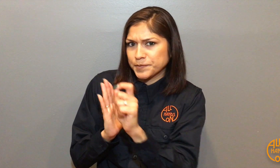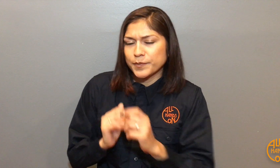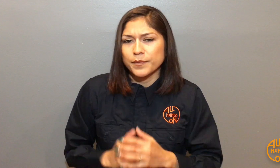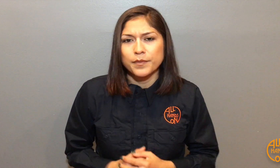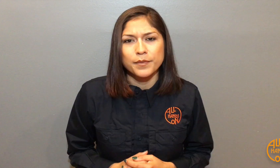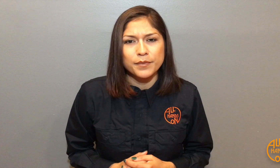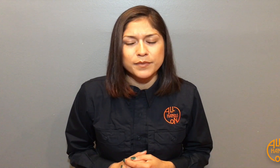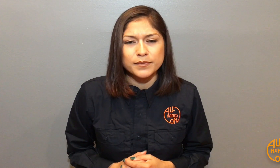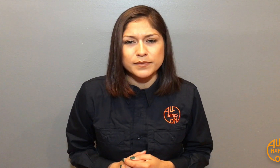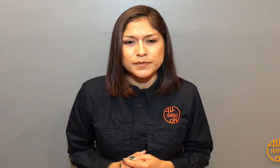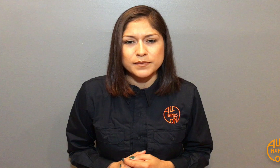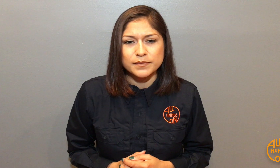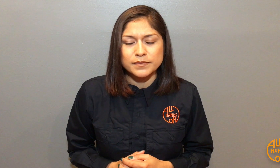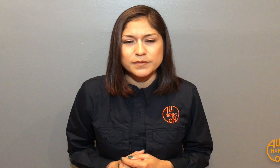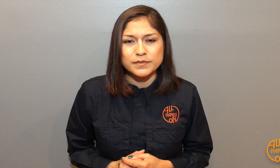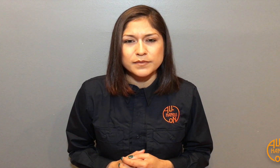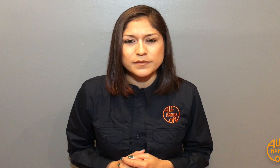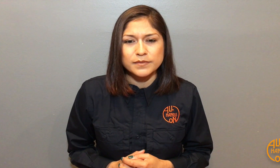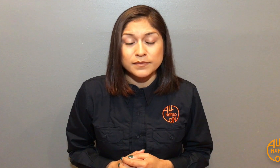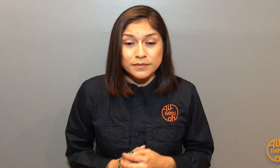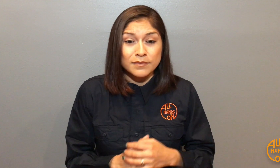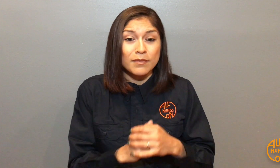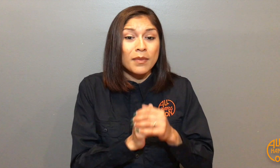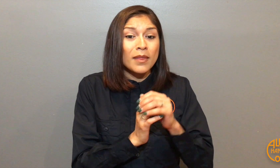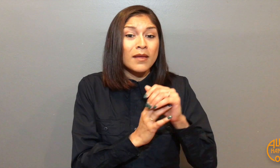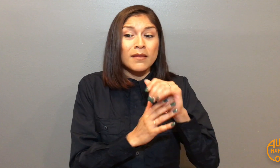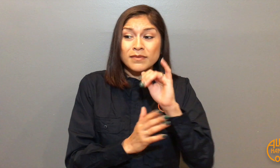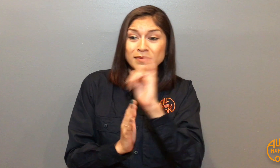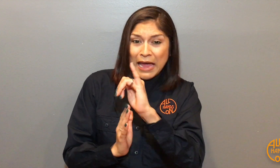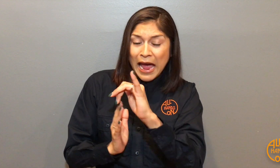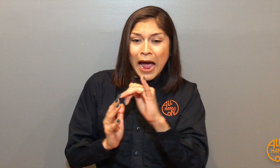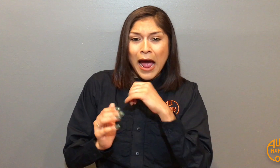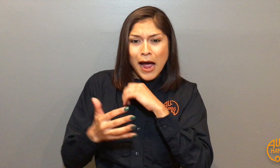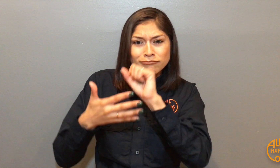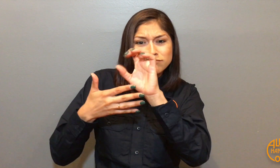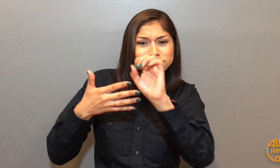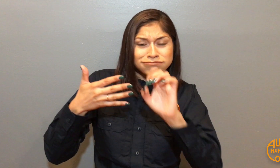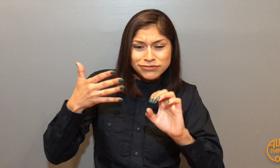that needs to get checked off